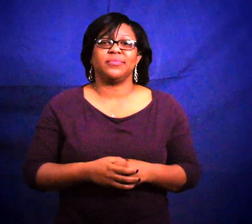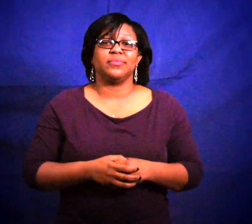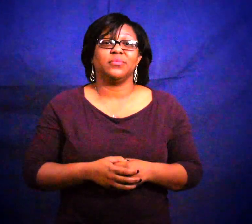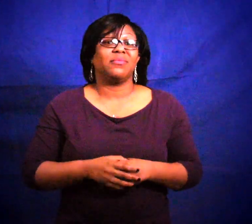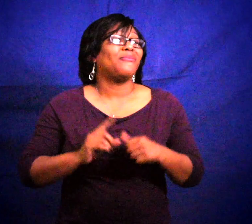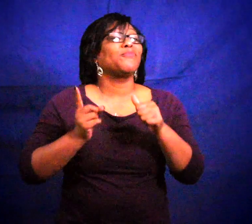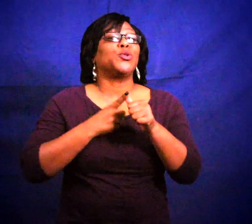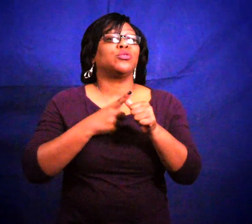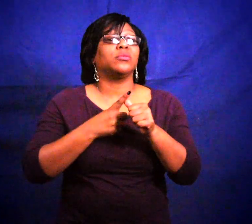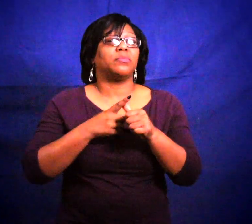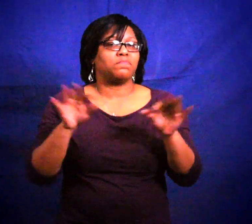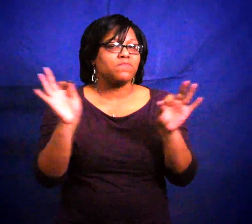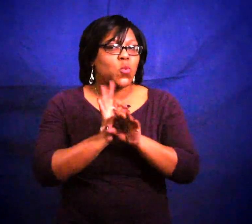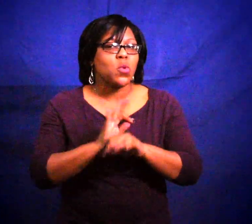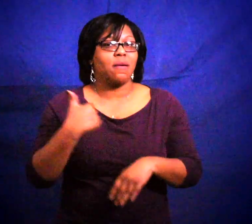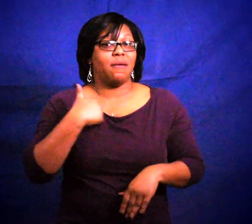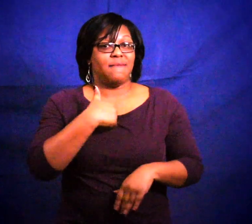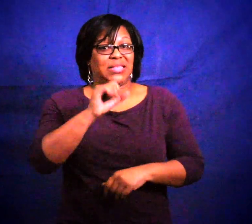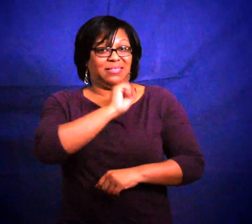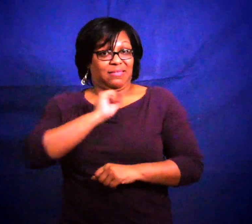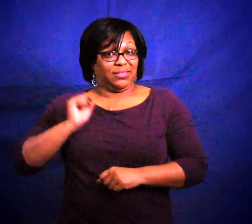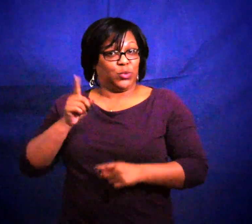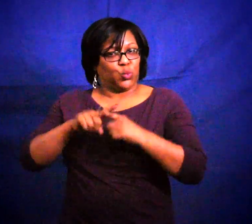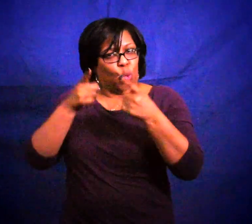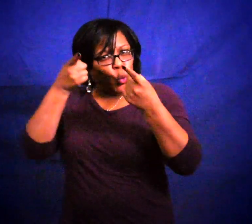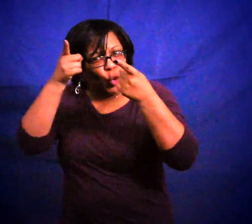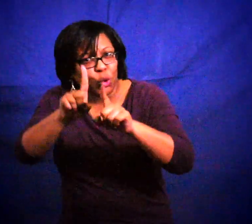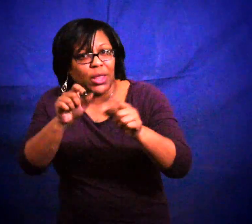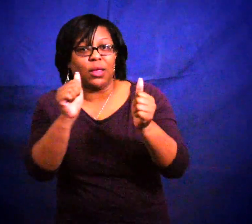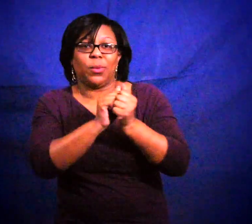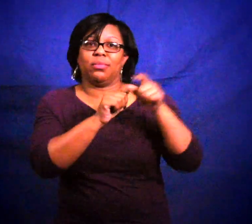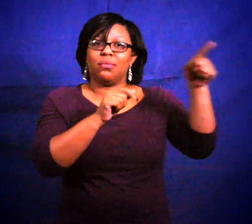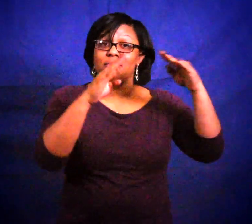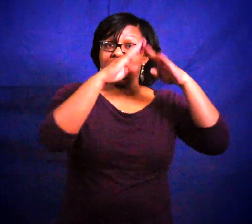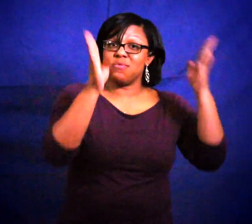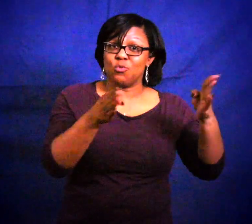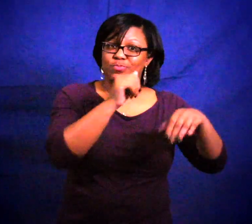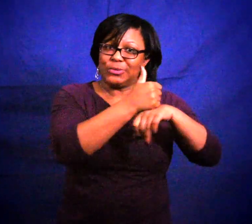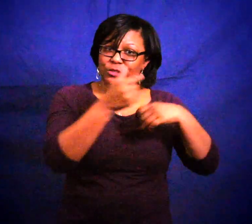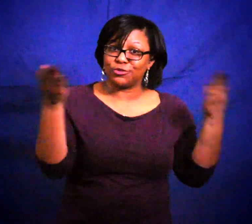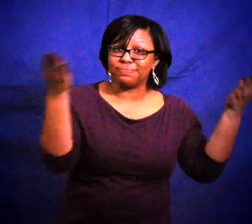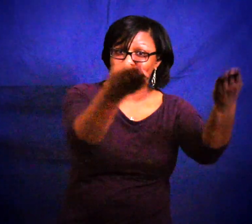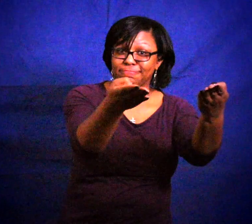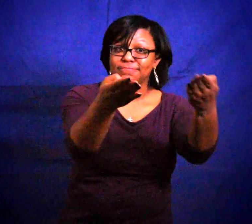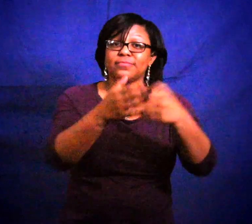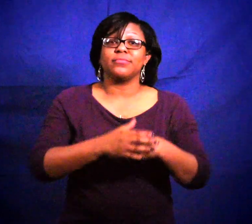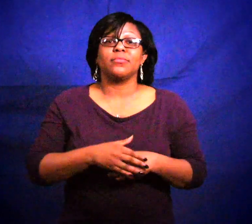First we have to get the Senate to agree to the House positions.